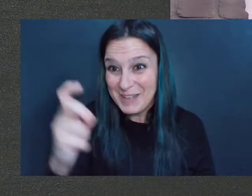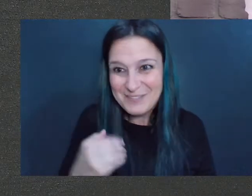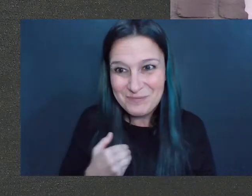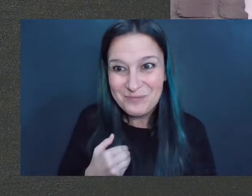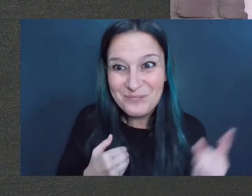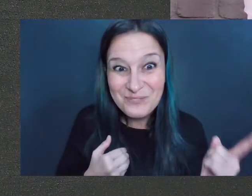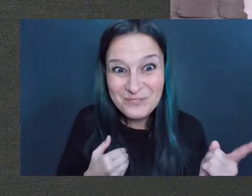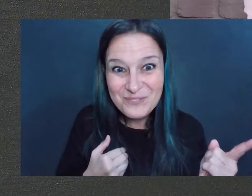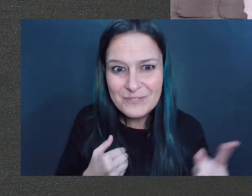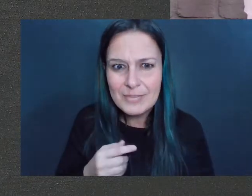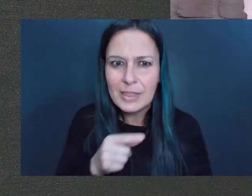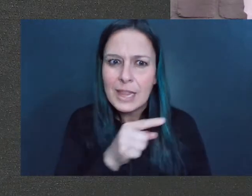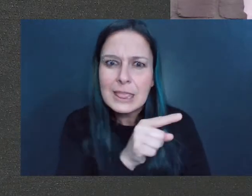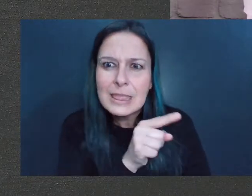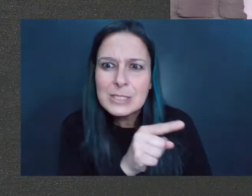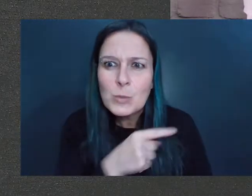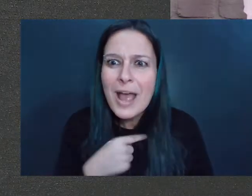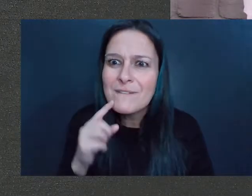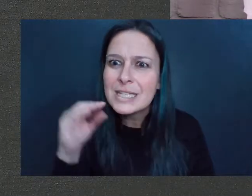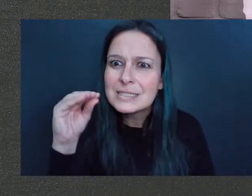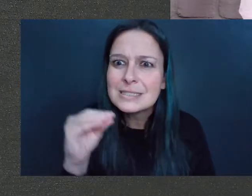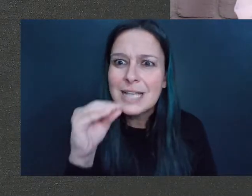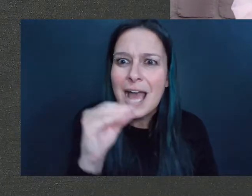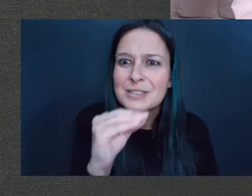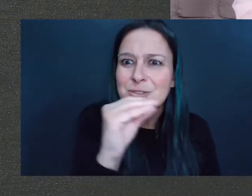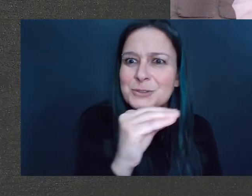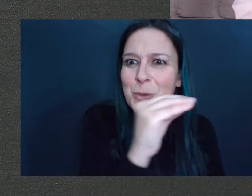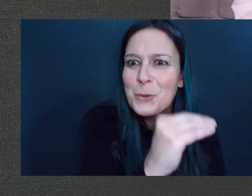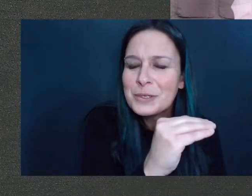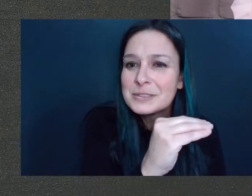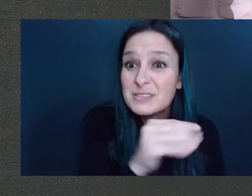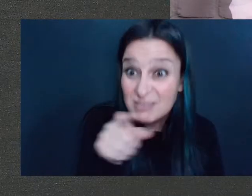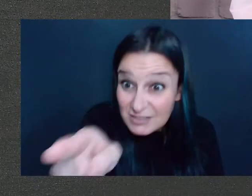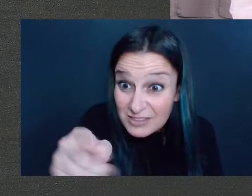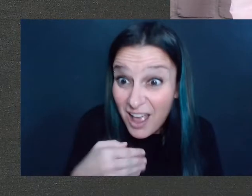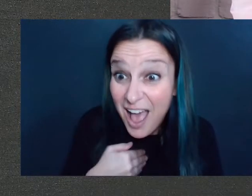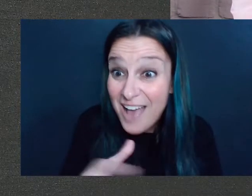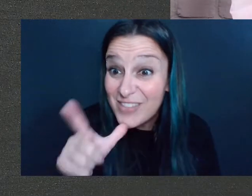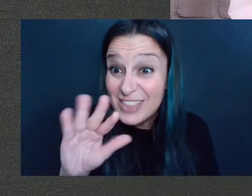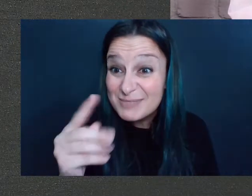This one's a dinosaur lunch box. Do you have a lunch box?